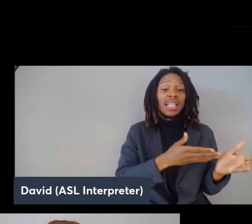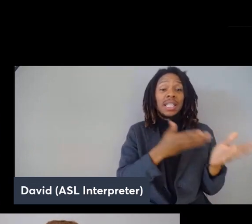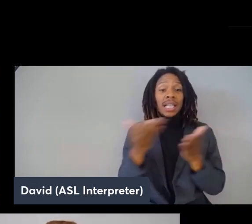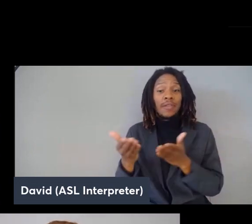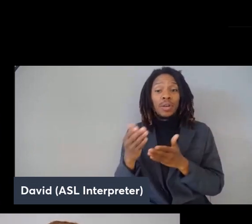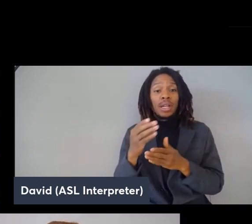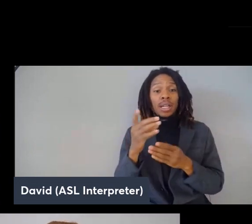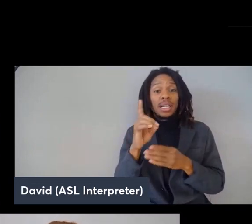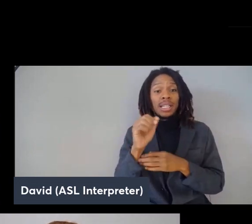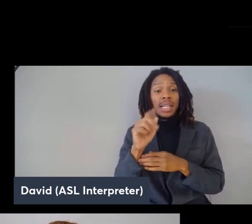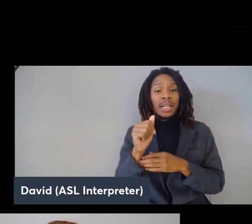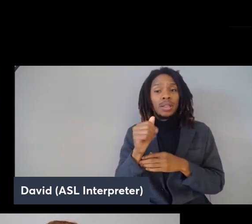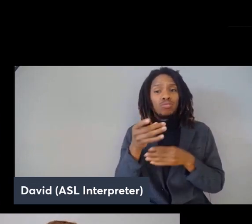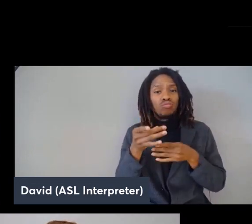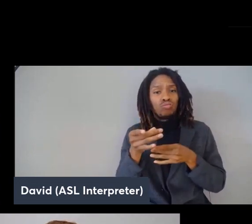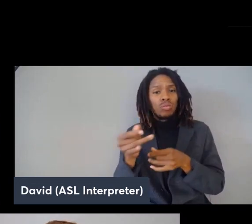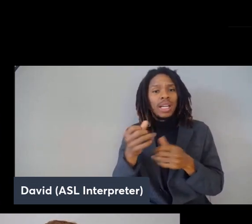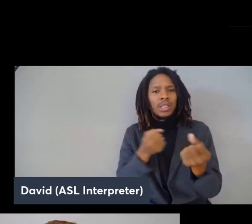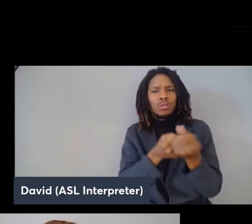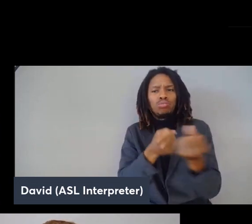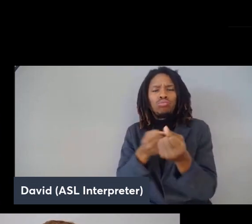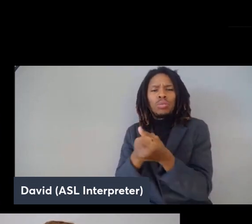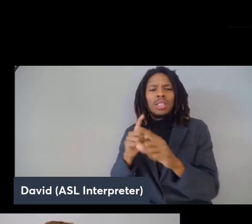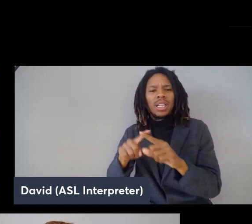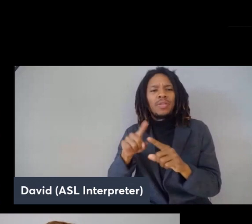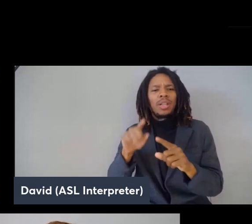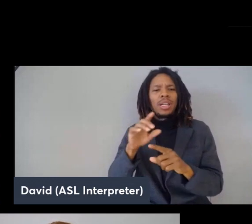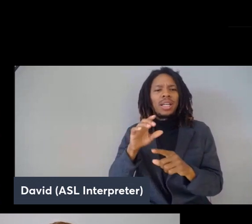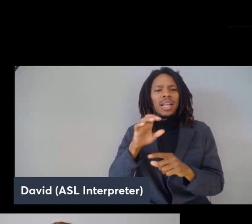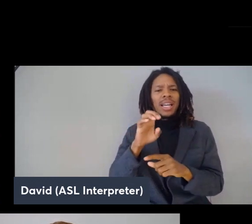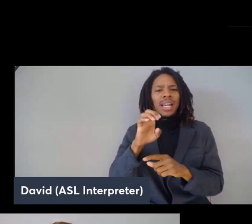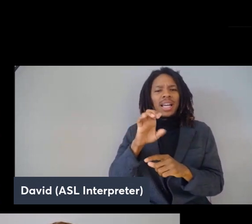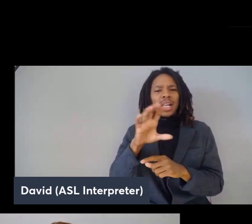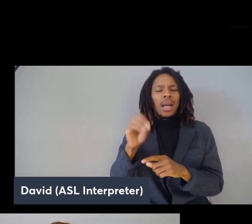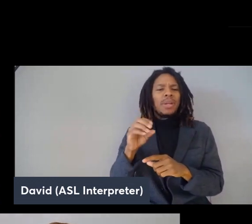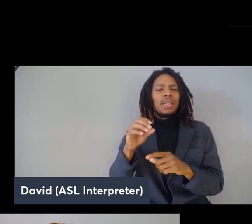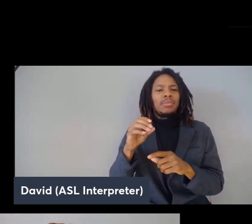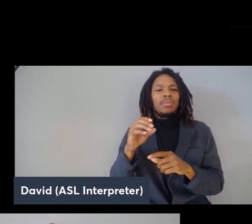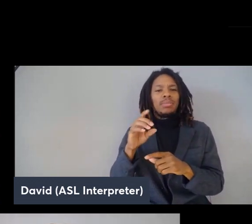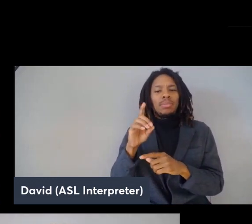and support a lot of different enterprise data sources. So that's one.